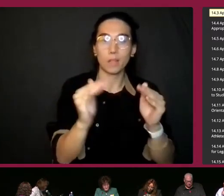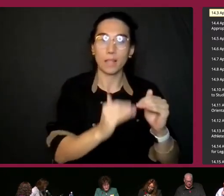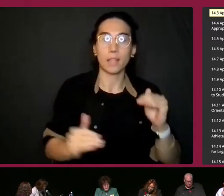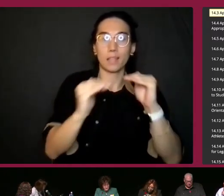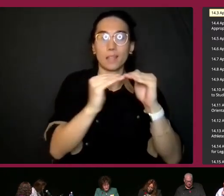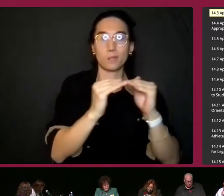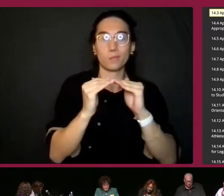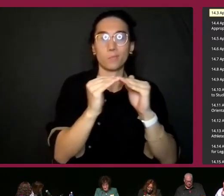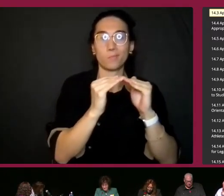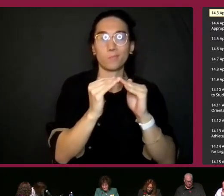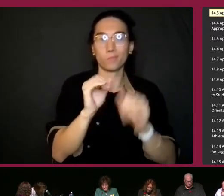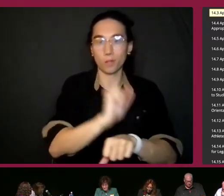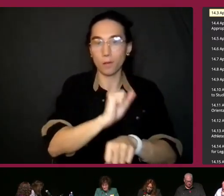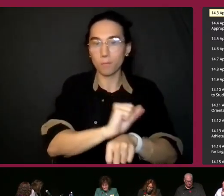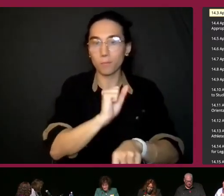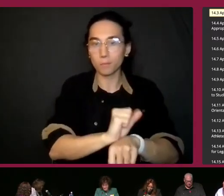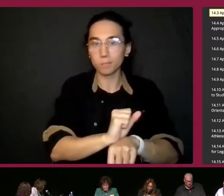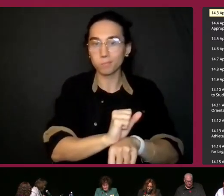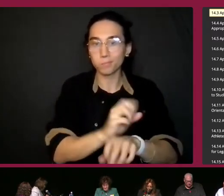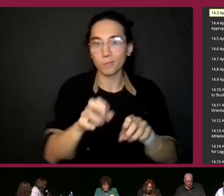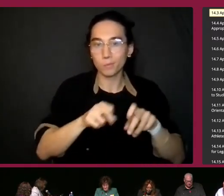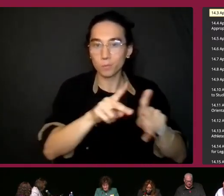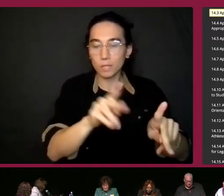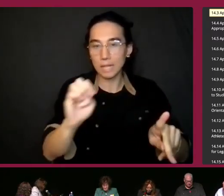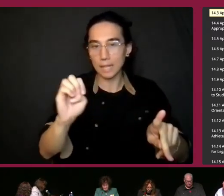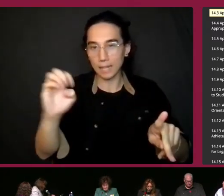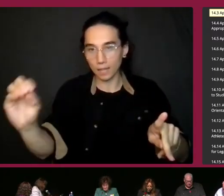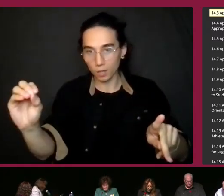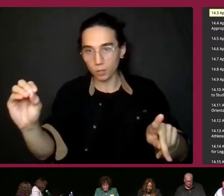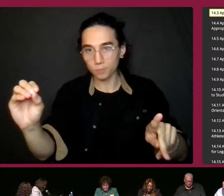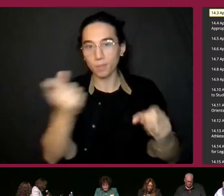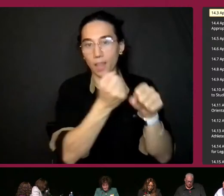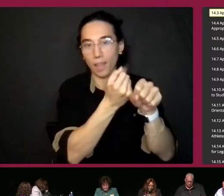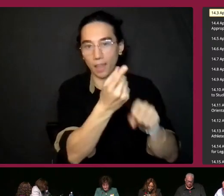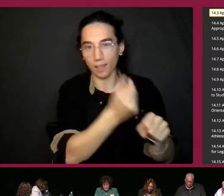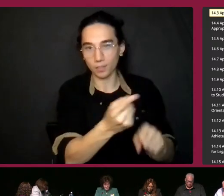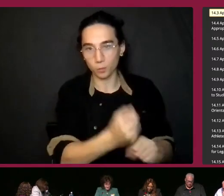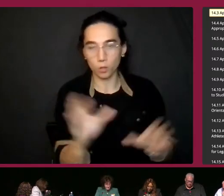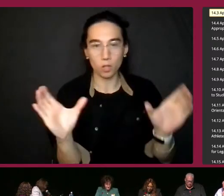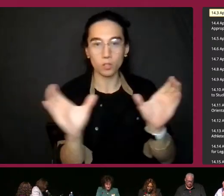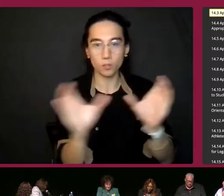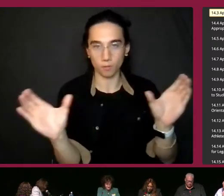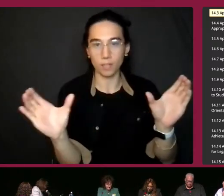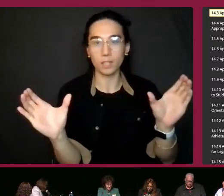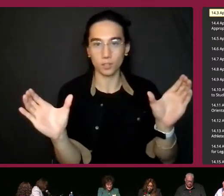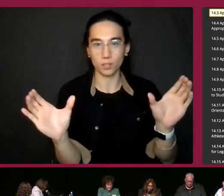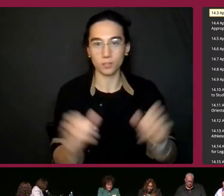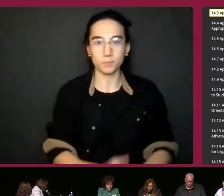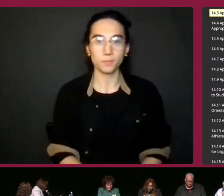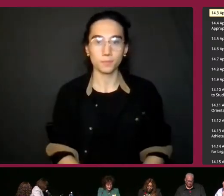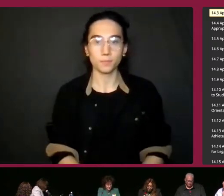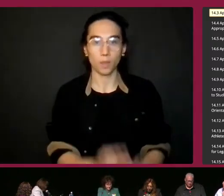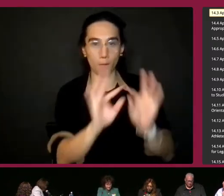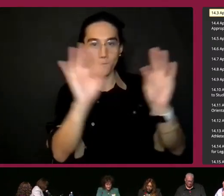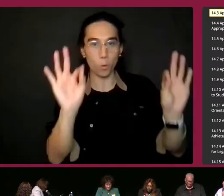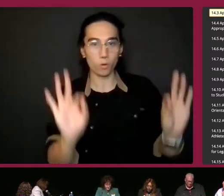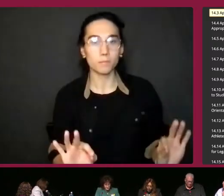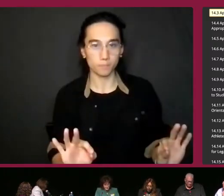opportunity, EEO, annual certification form. May I receive a motion?